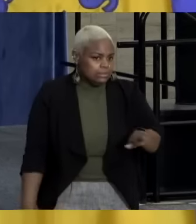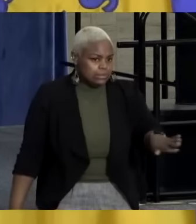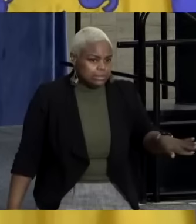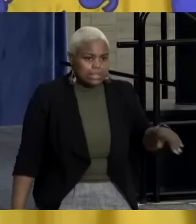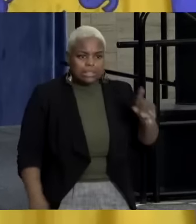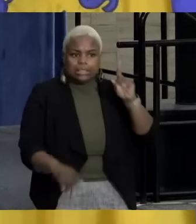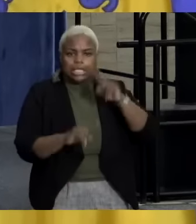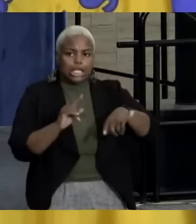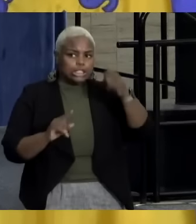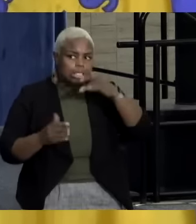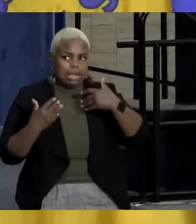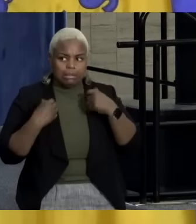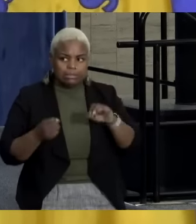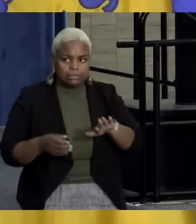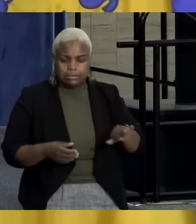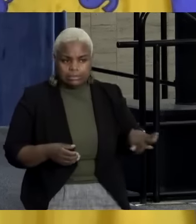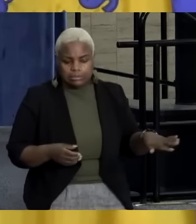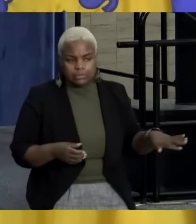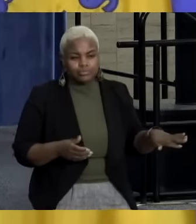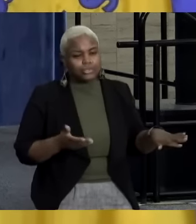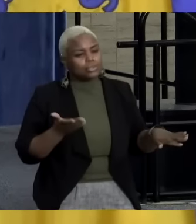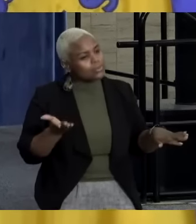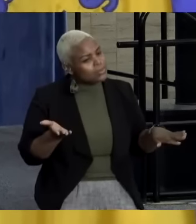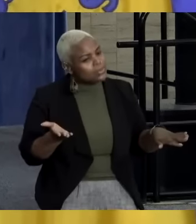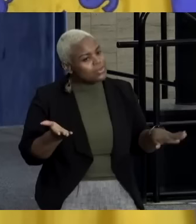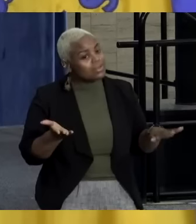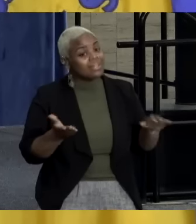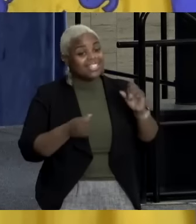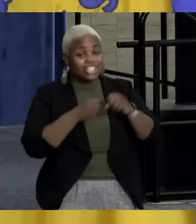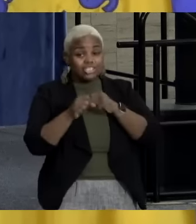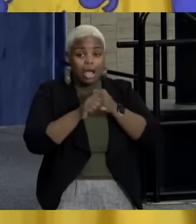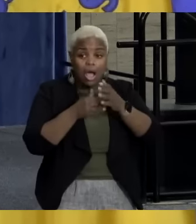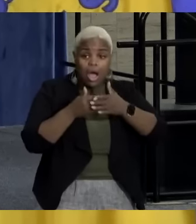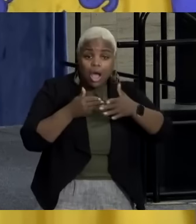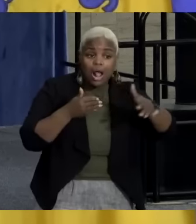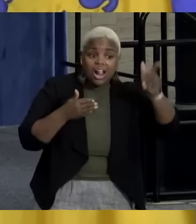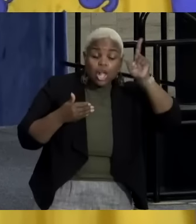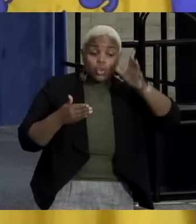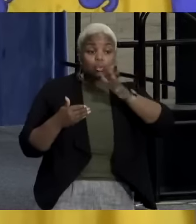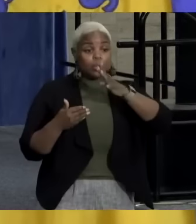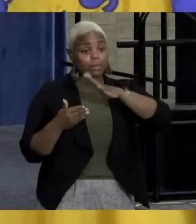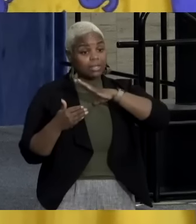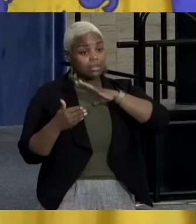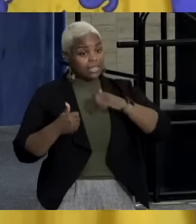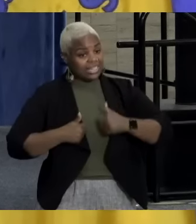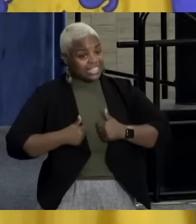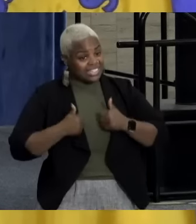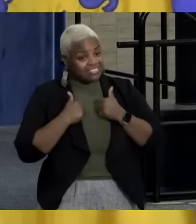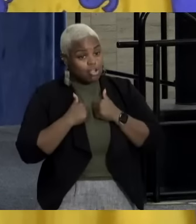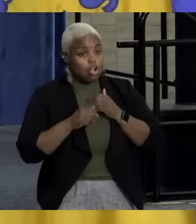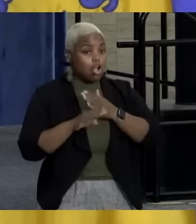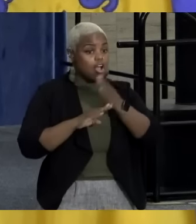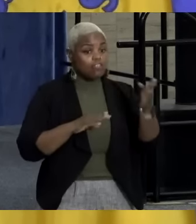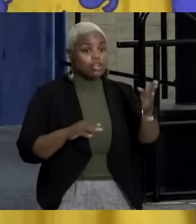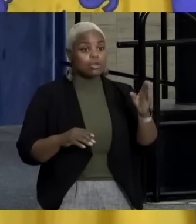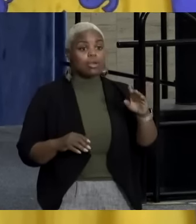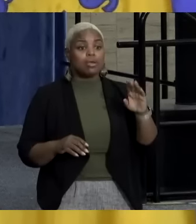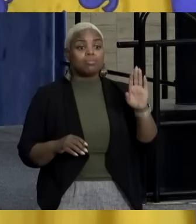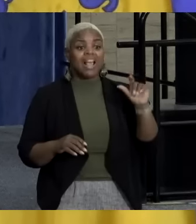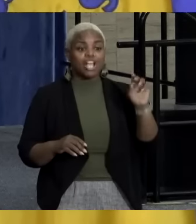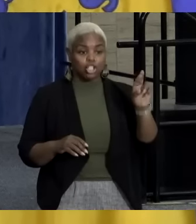Years later, a bladder cancer survivor in tears reminded me how wrong that was. She